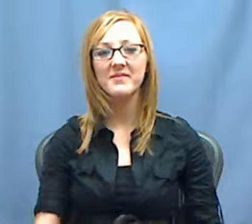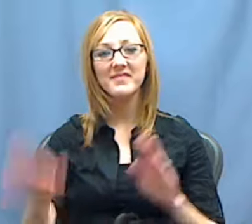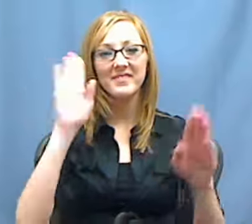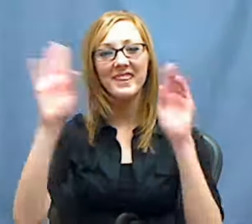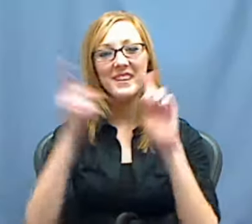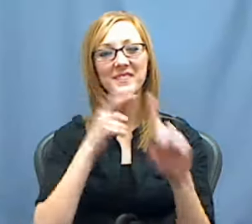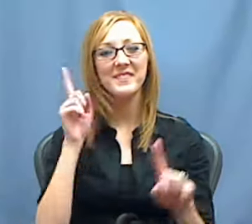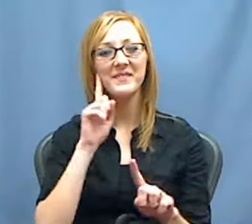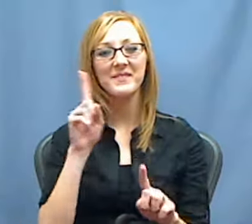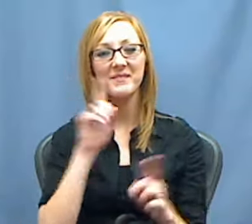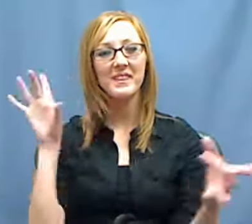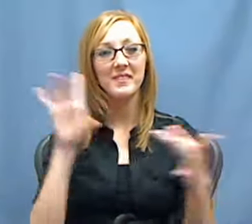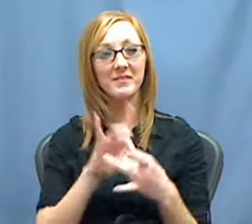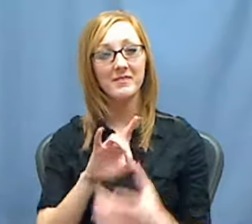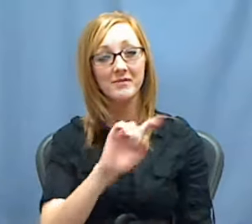Greetings from DeafLink!